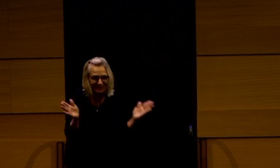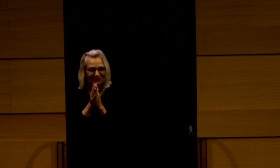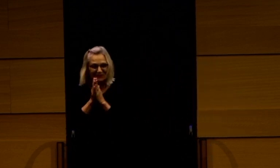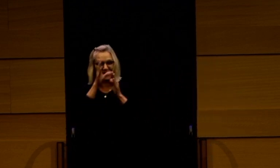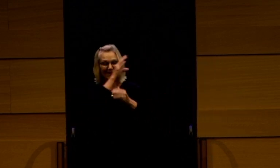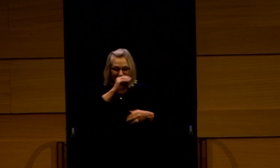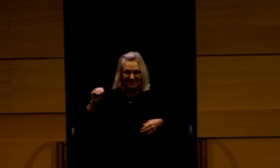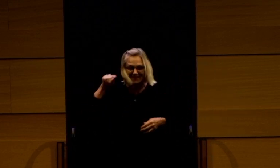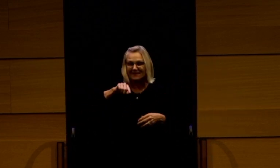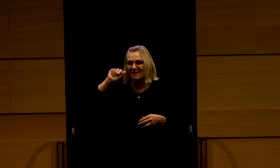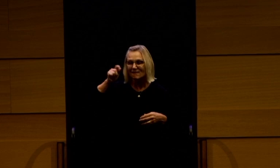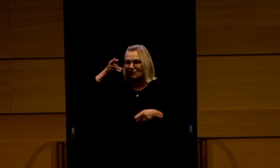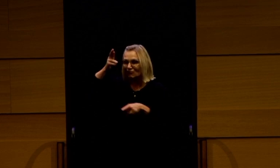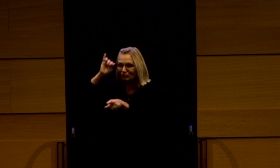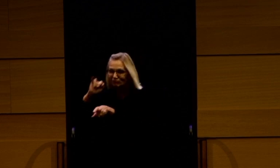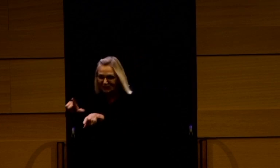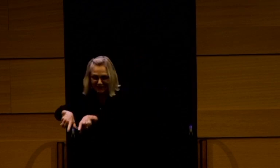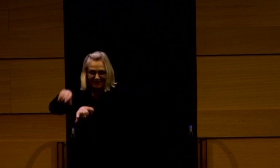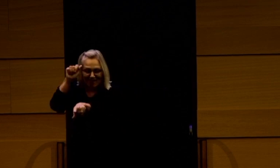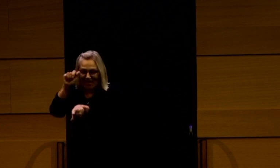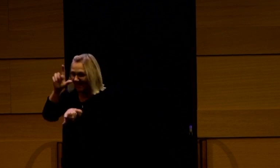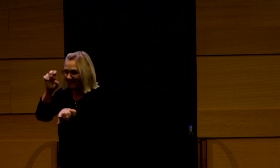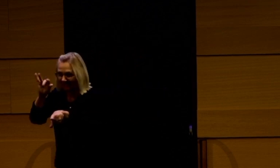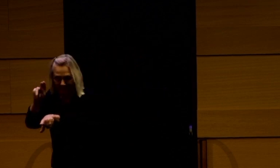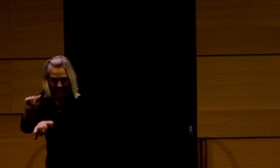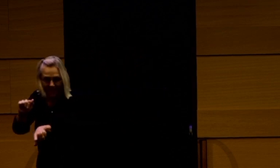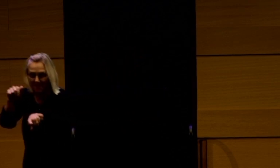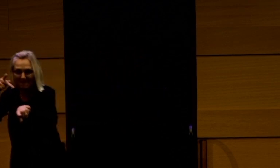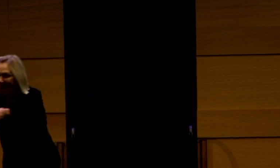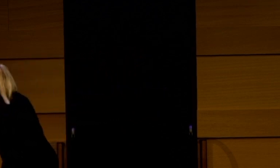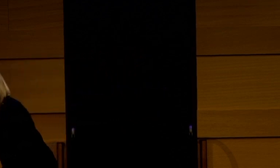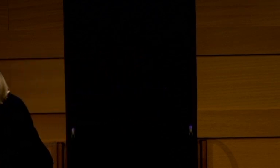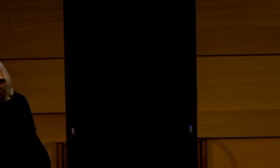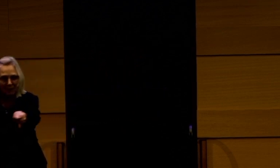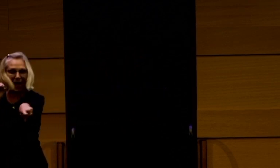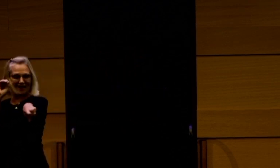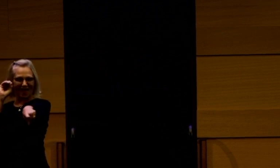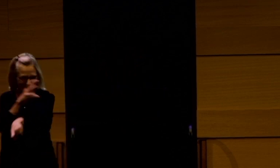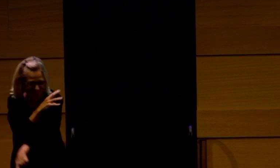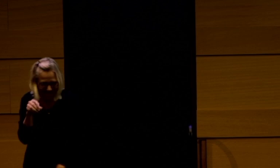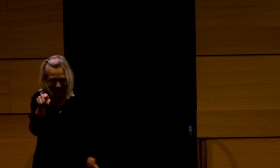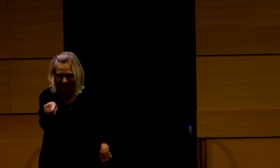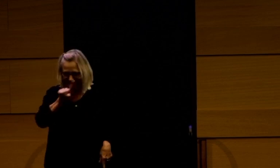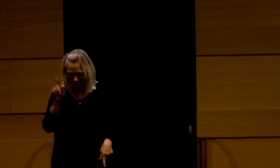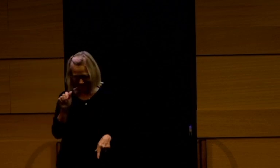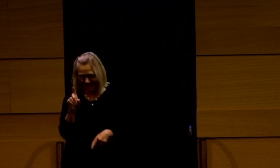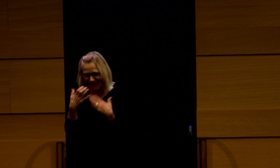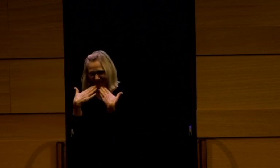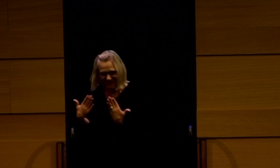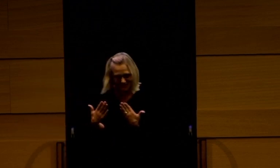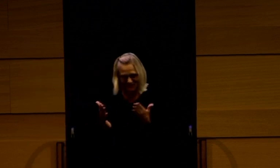And we have April Garcia, Aleyna Garcia, Paco and Zade.